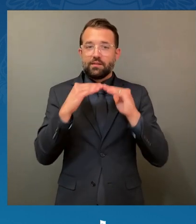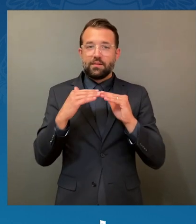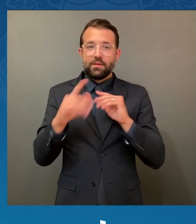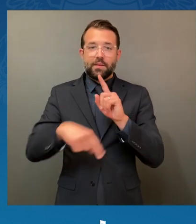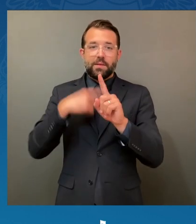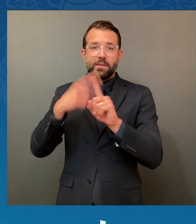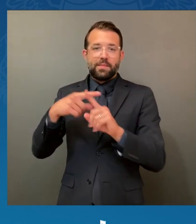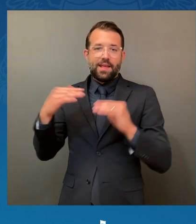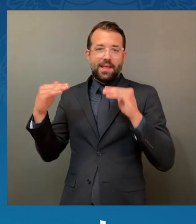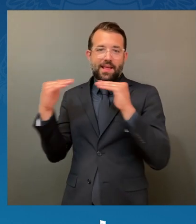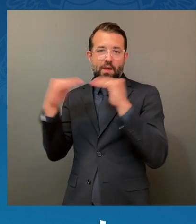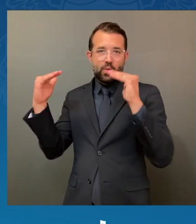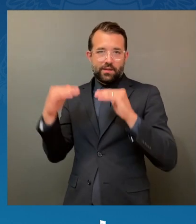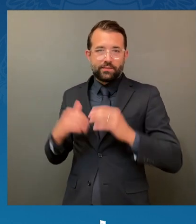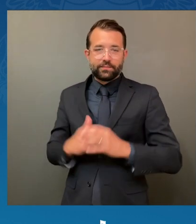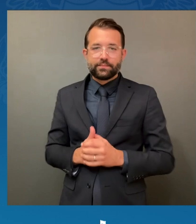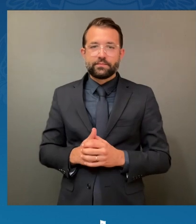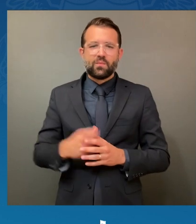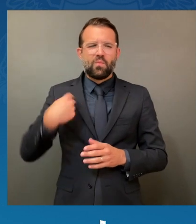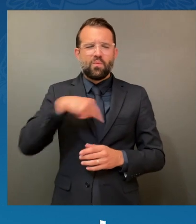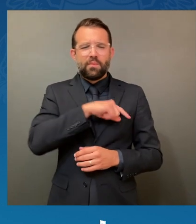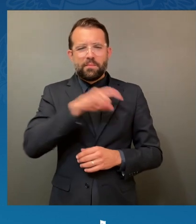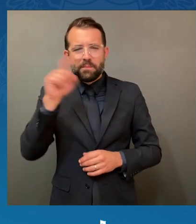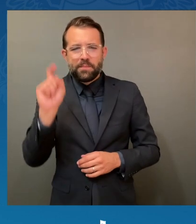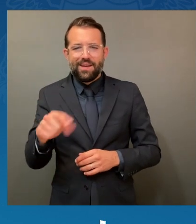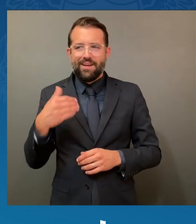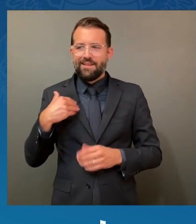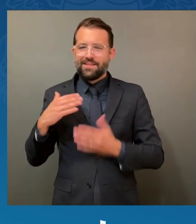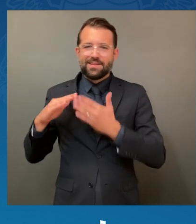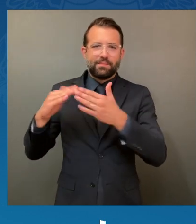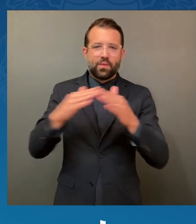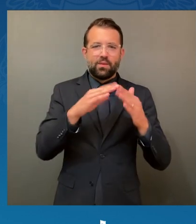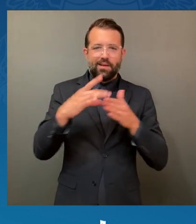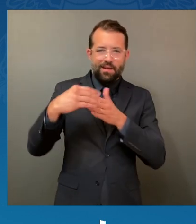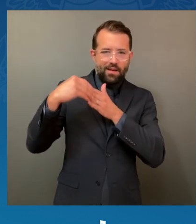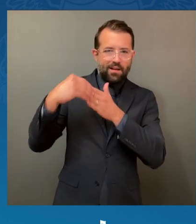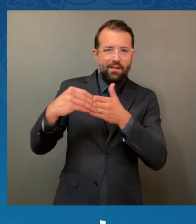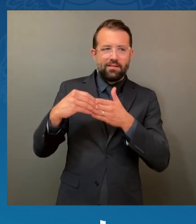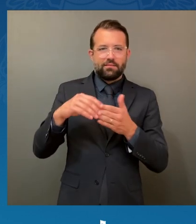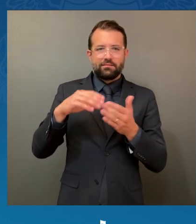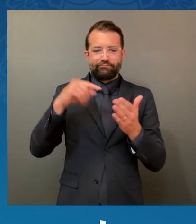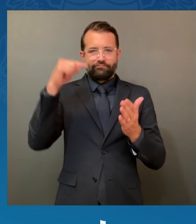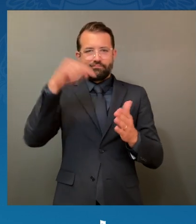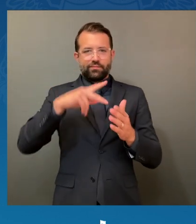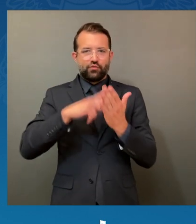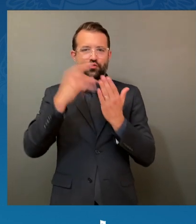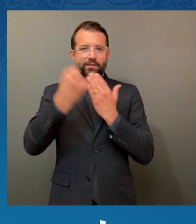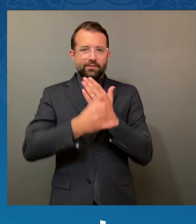to address the harms of pollution in Black, brown, and low-income communities.